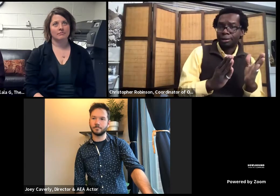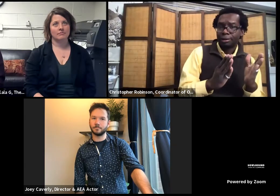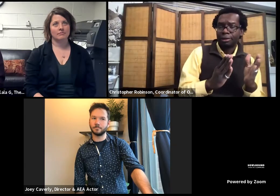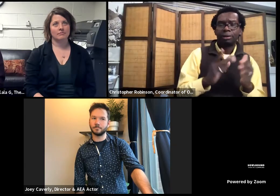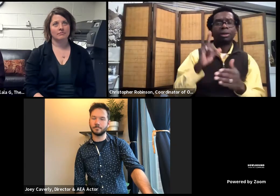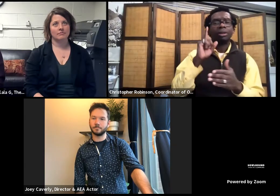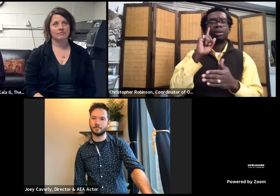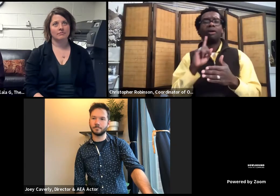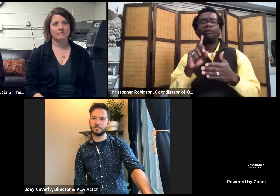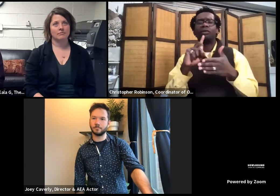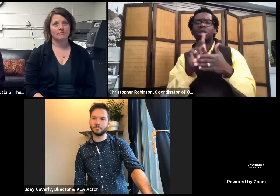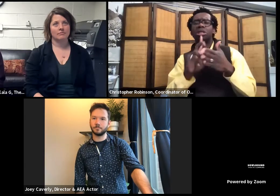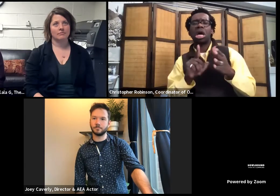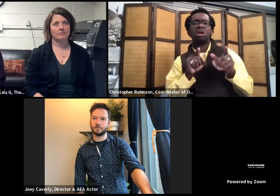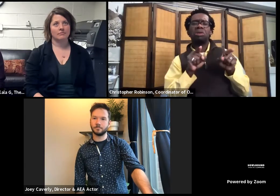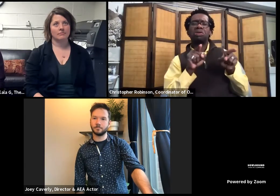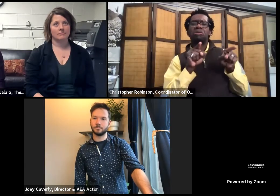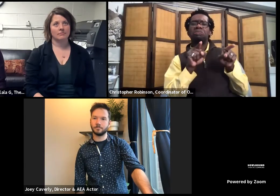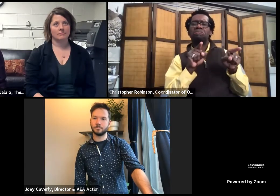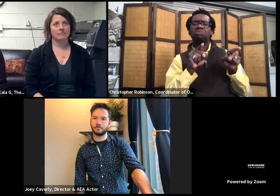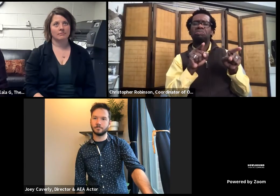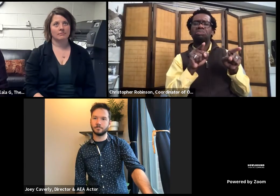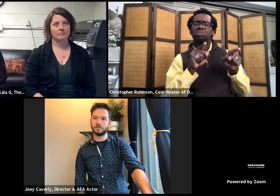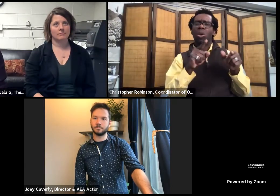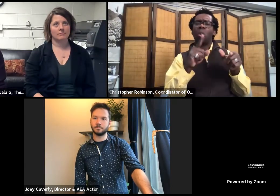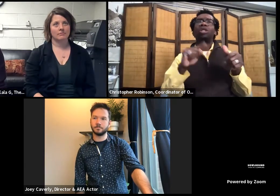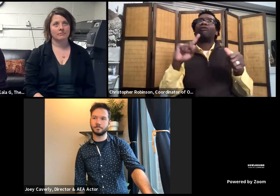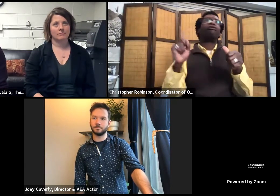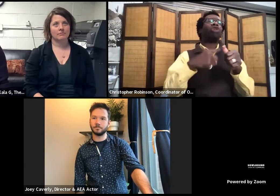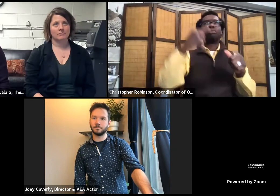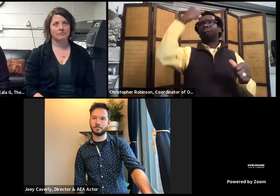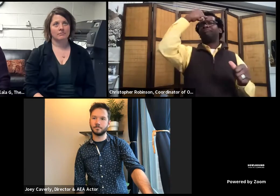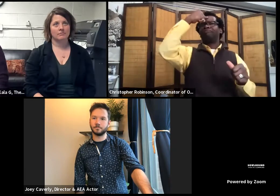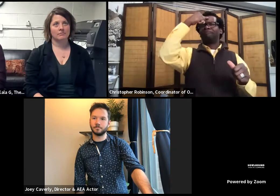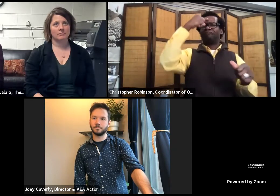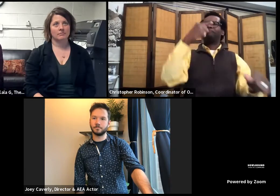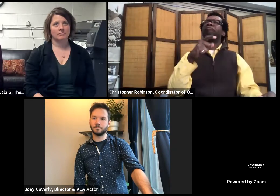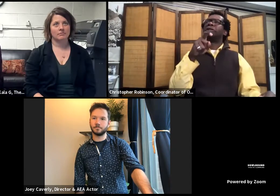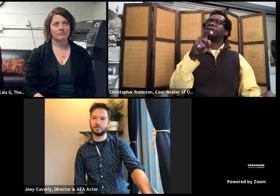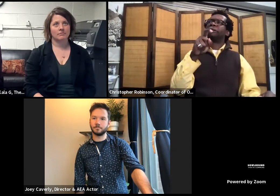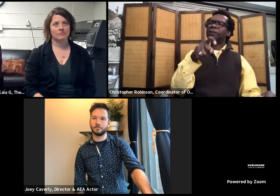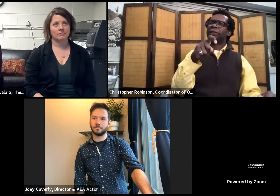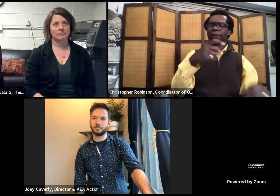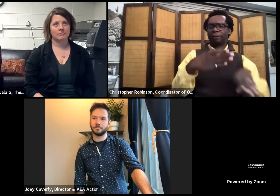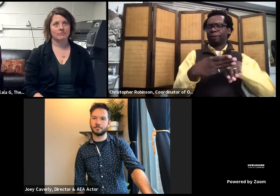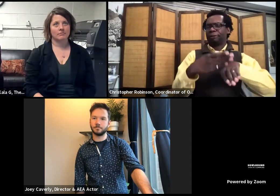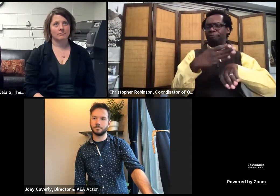how can they better support deaf artists, deaf designers? What is the first thing you can think of